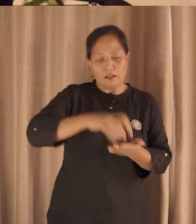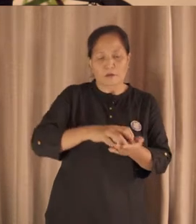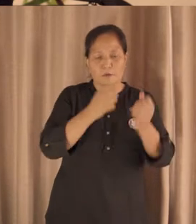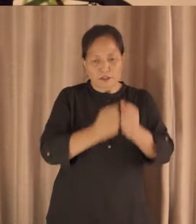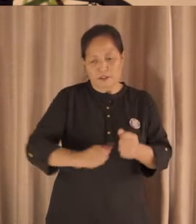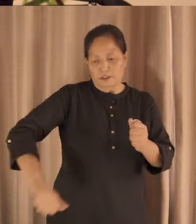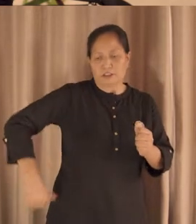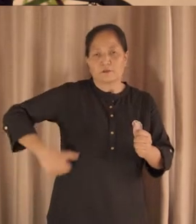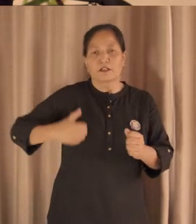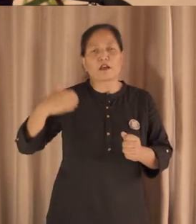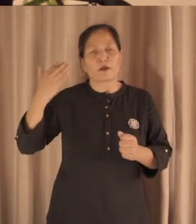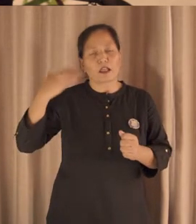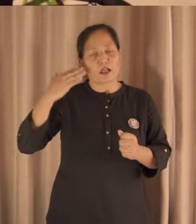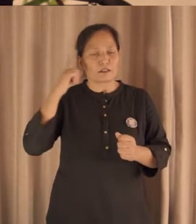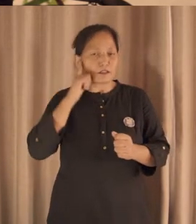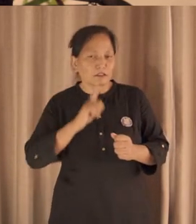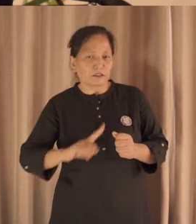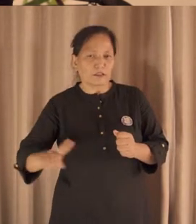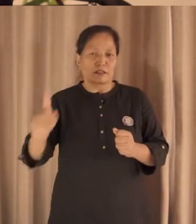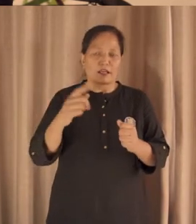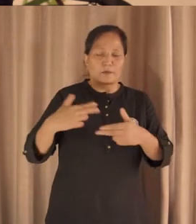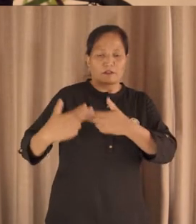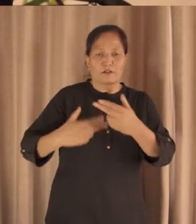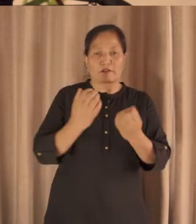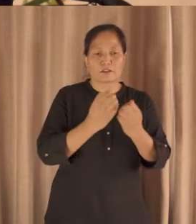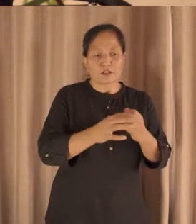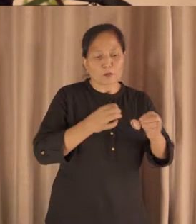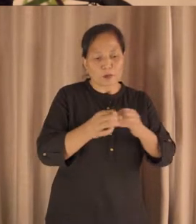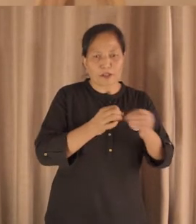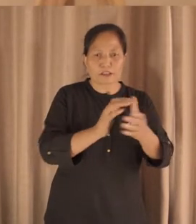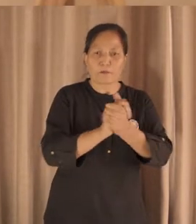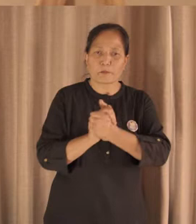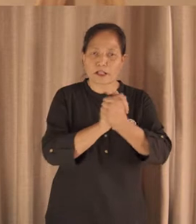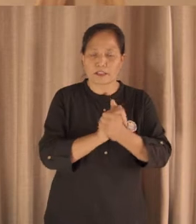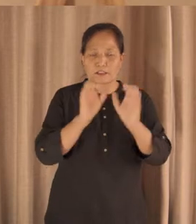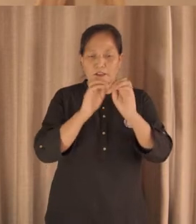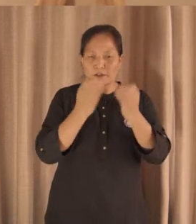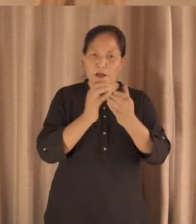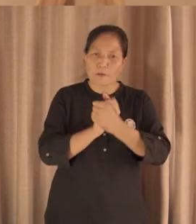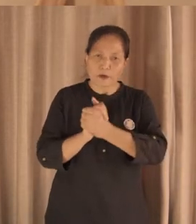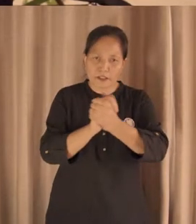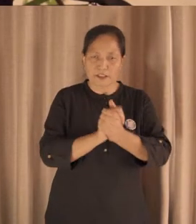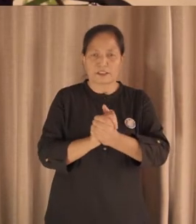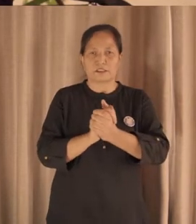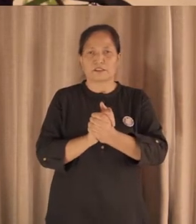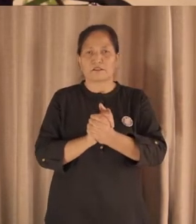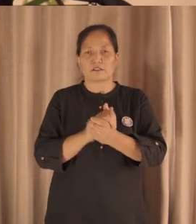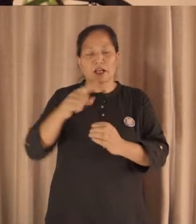is development going on and for whom and where are the people in this development? The real concern and debate with regard to the culture of the people, their civilization, their beliefs